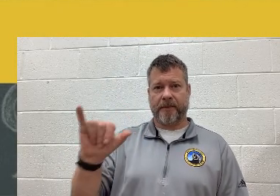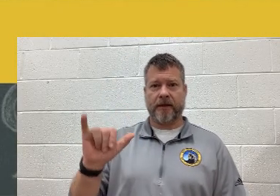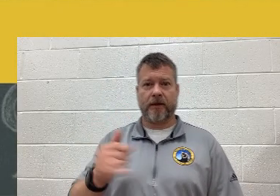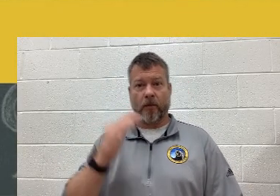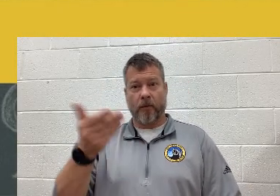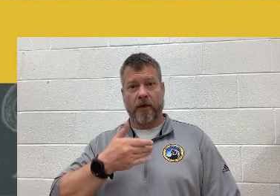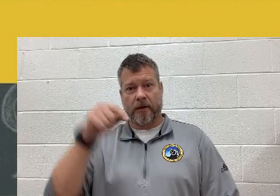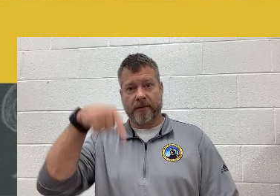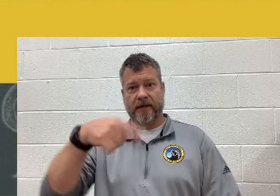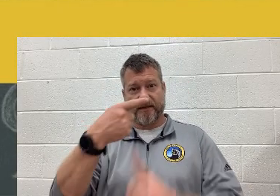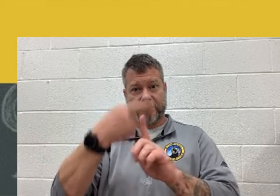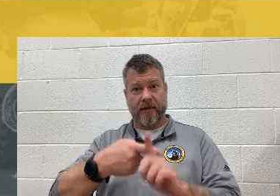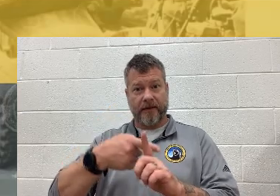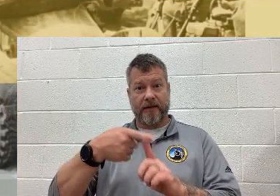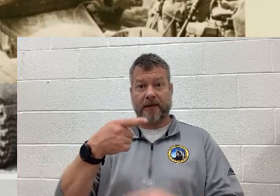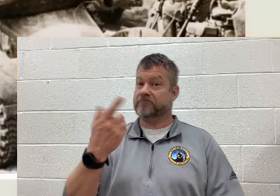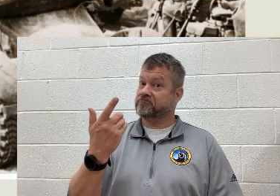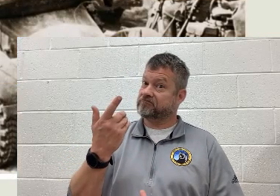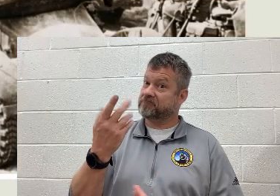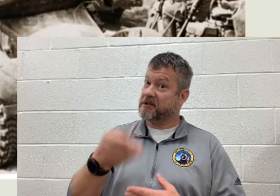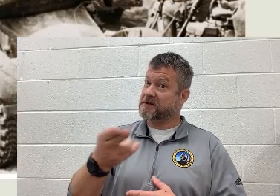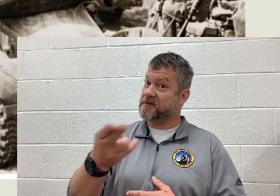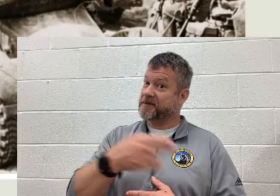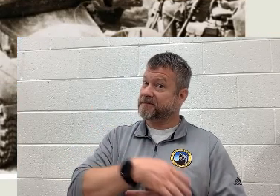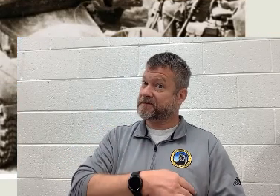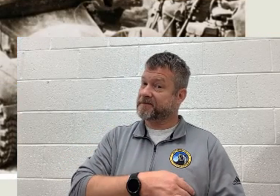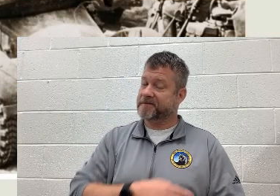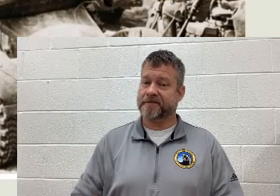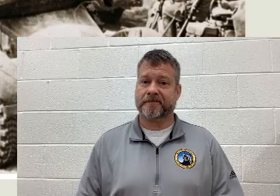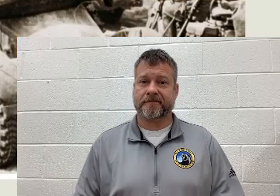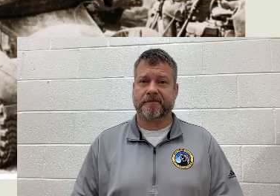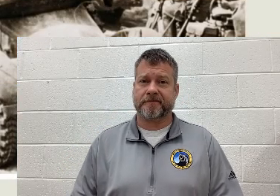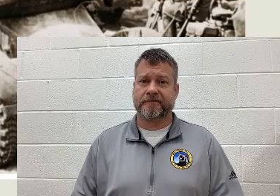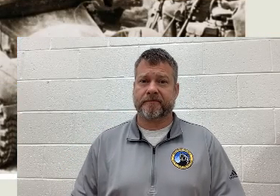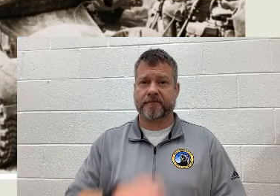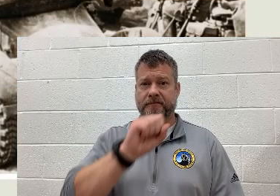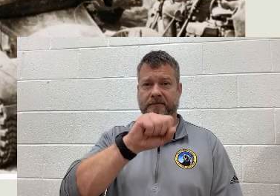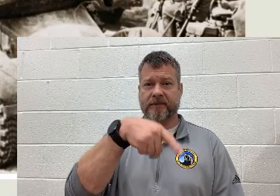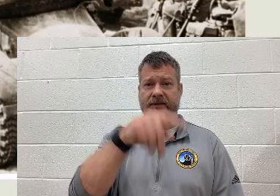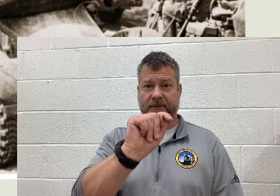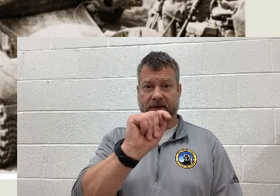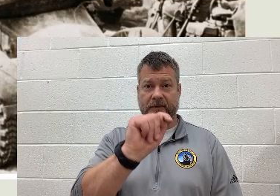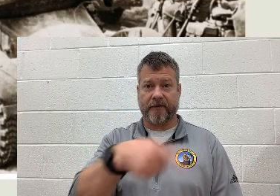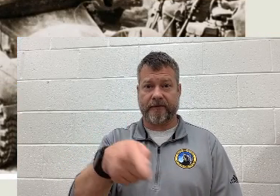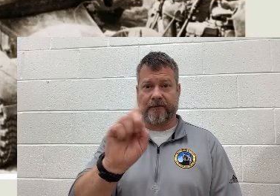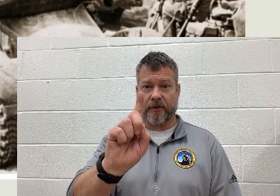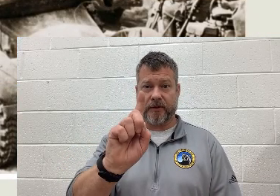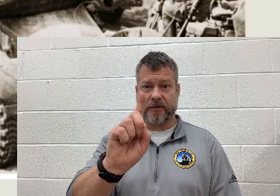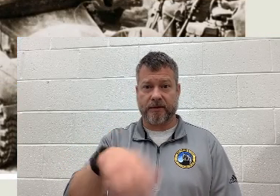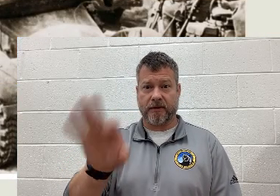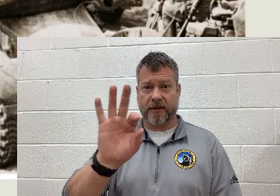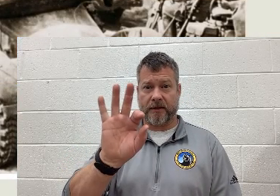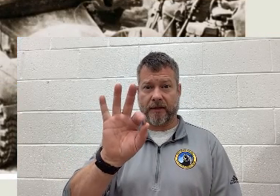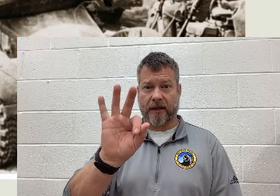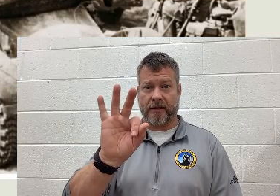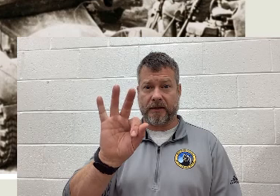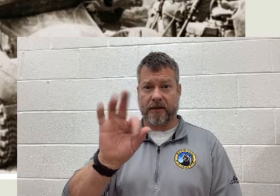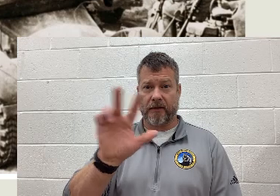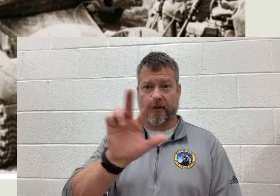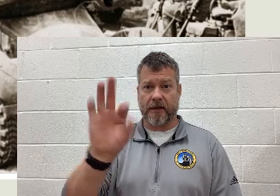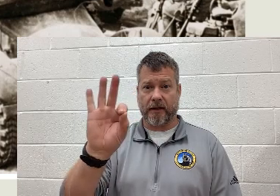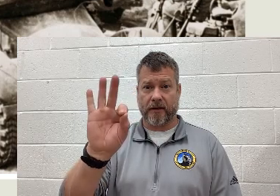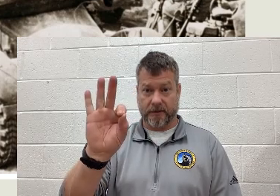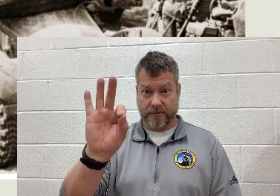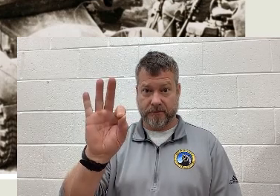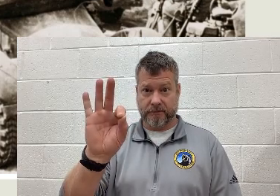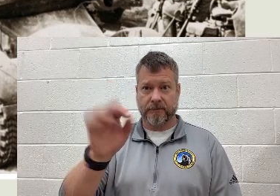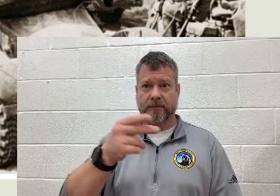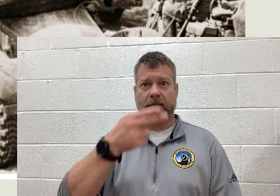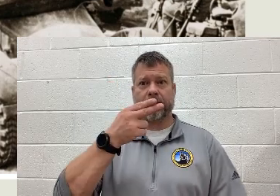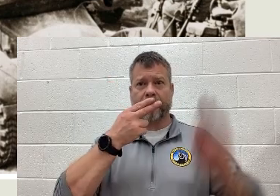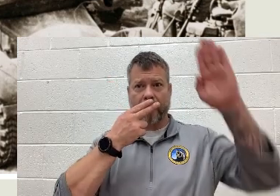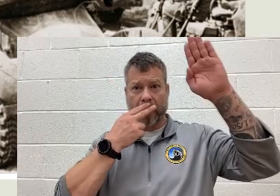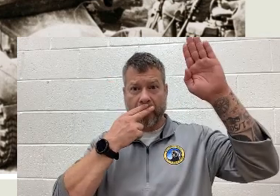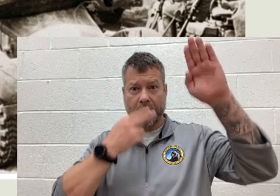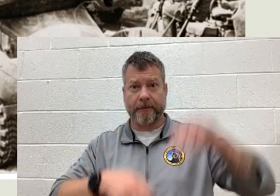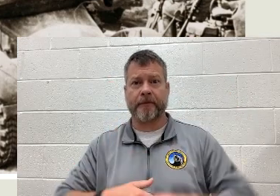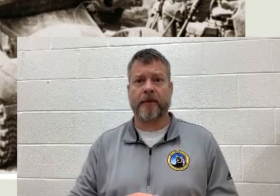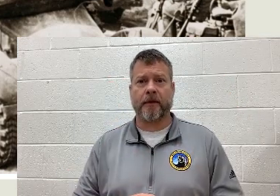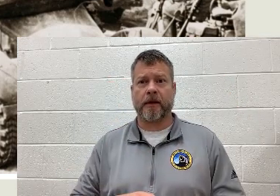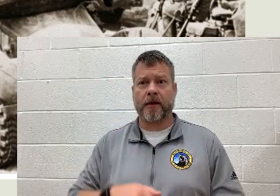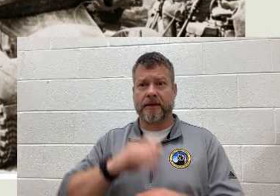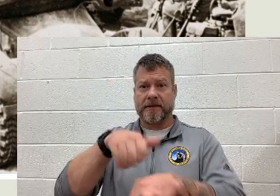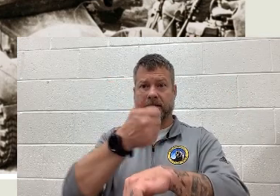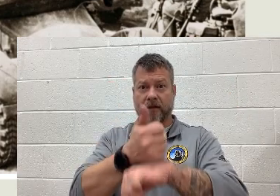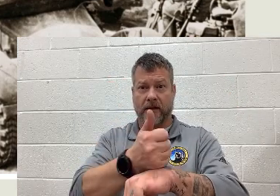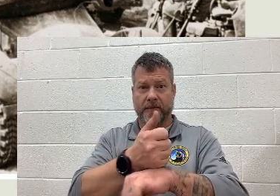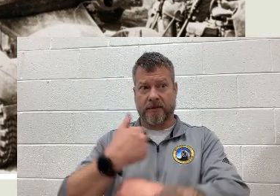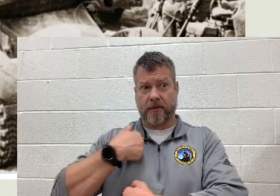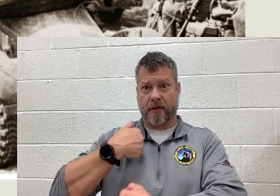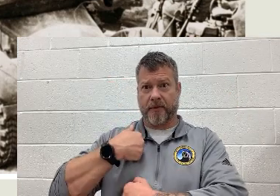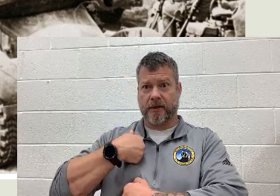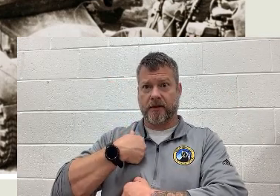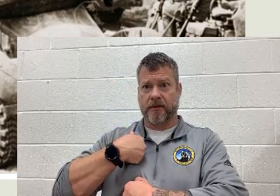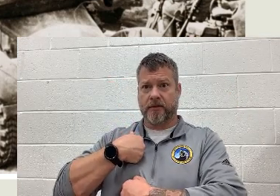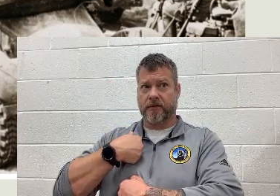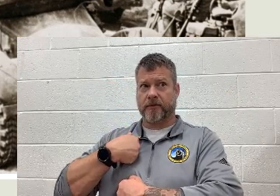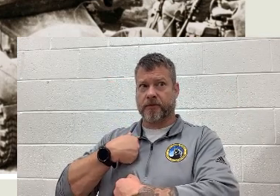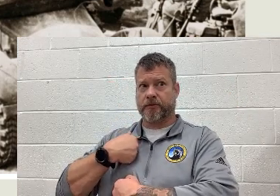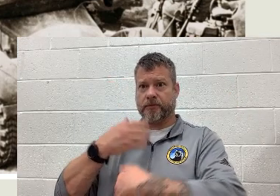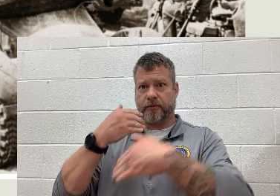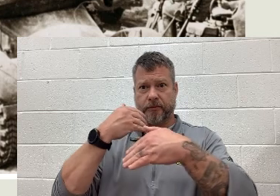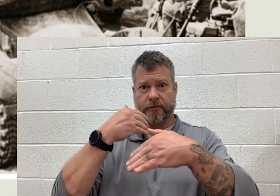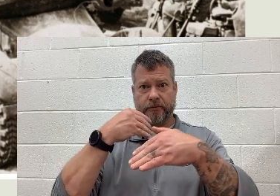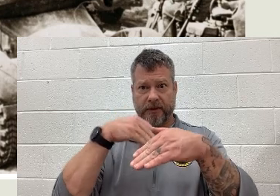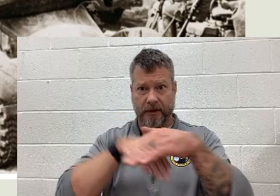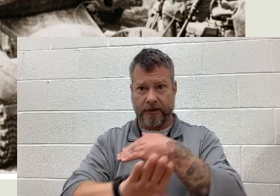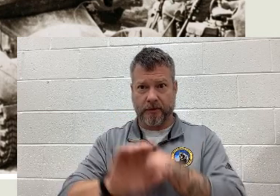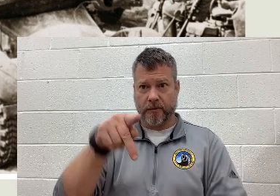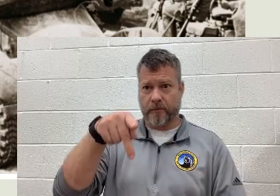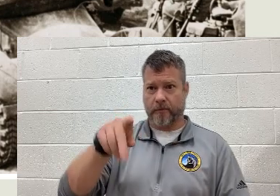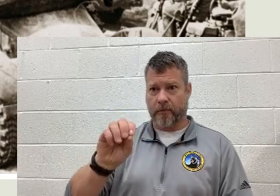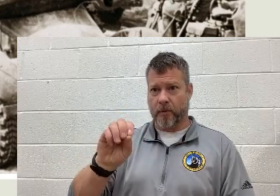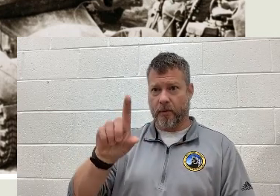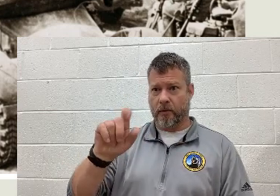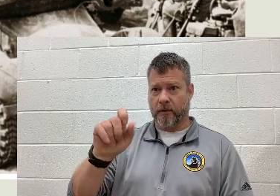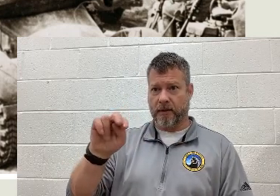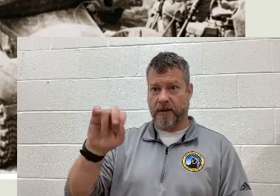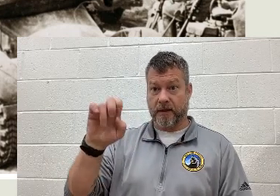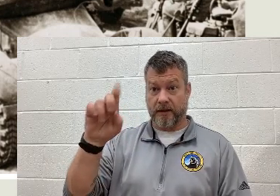history. On September 1st,1939, Hitler set his army to invade Poland which caused World War II in